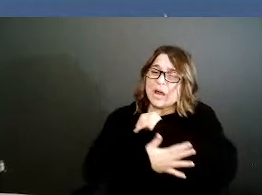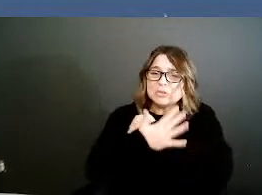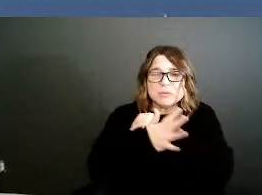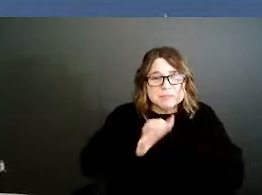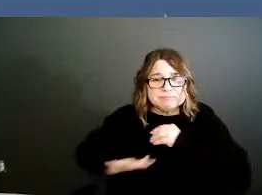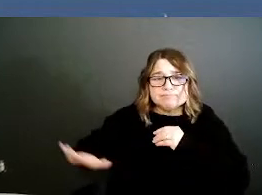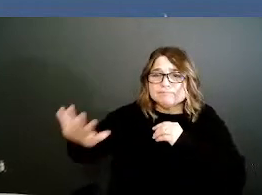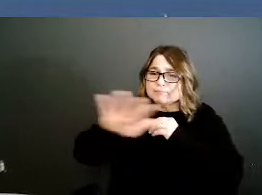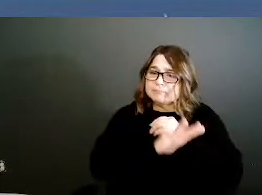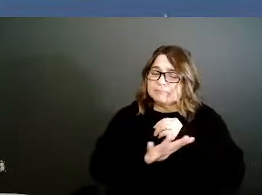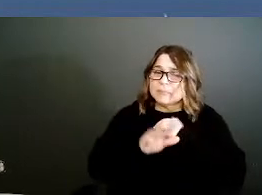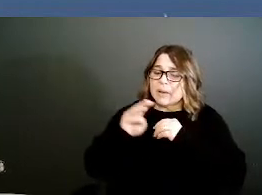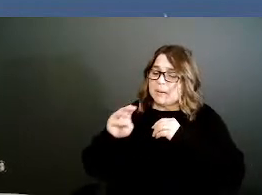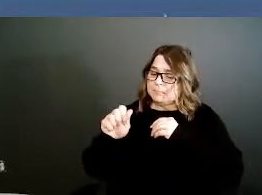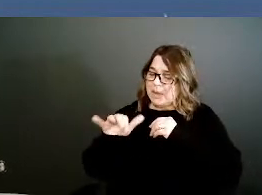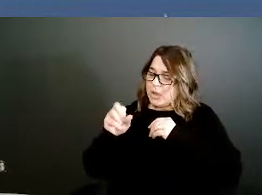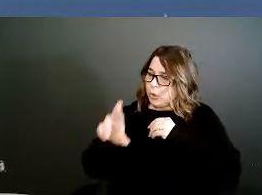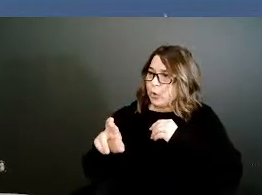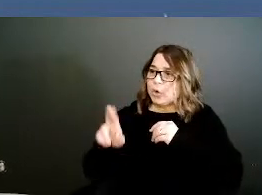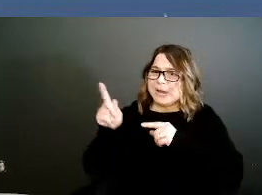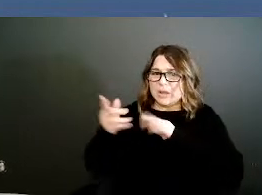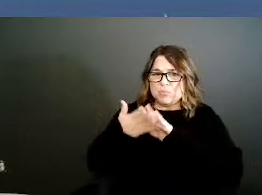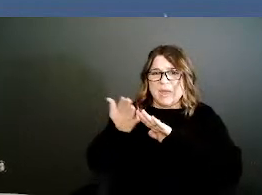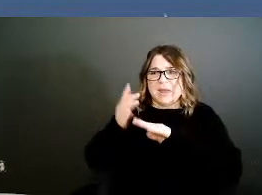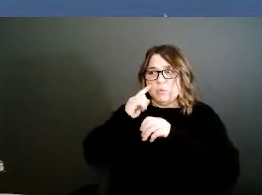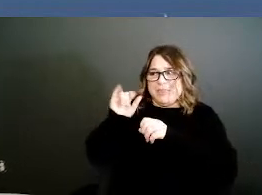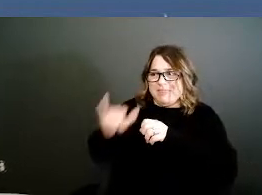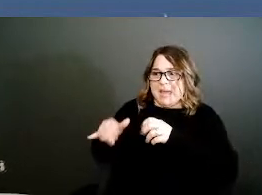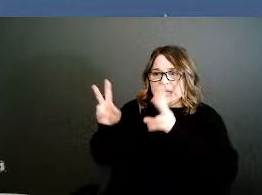IT'S PROVEN THAT AFFORDABLE HOUSING IS NECESSARY FOR INDIVIDUAL AND PUBLIC HEALTH, ESPECIALLY FOR CHILDREN.